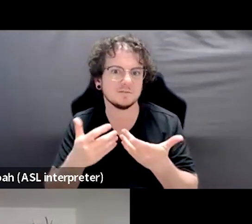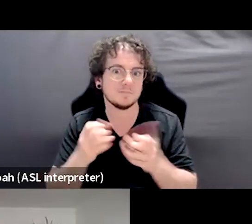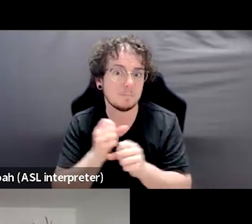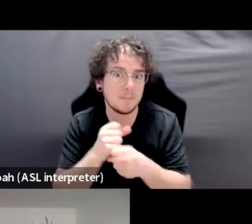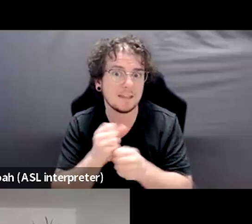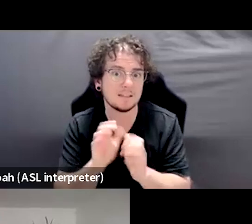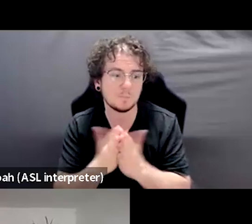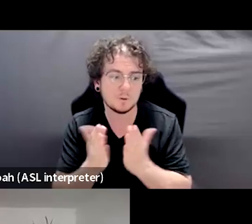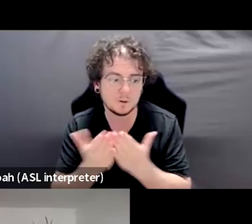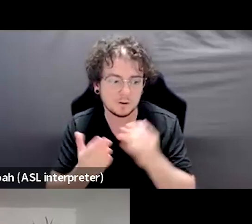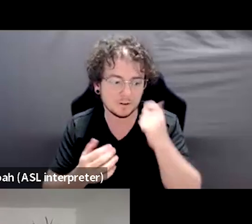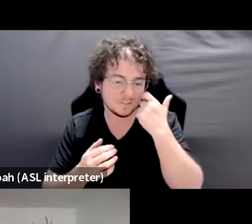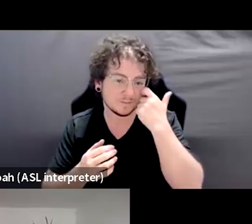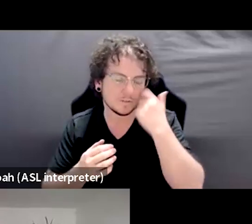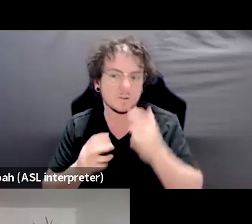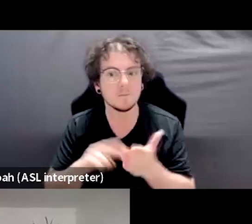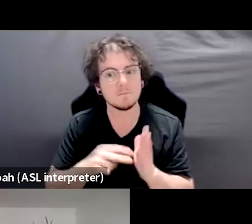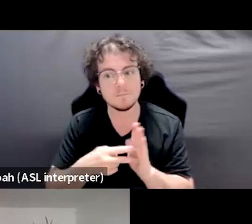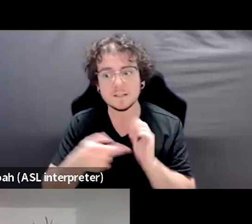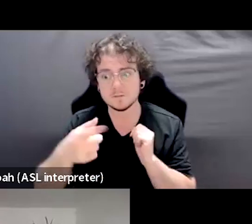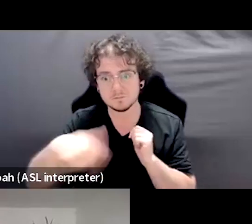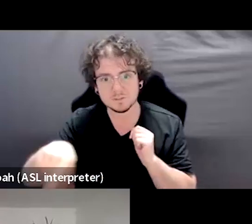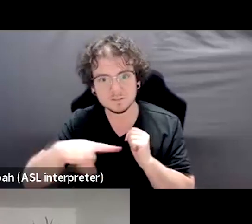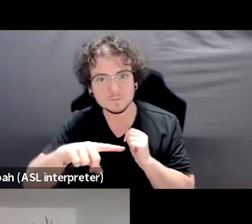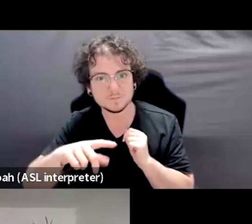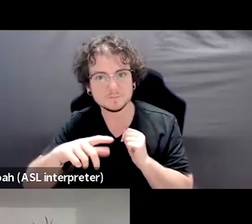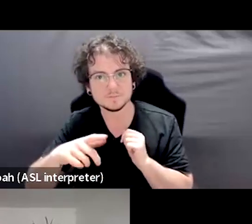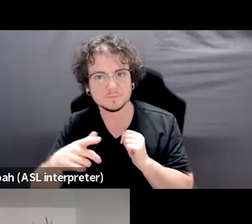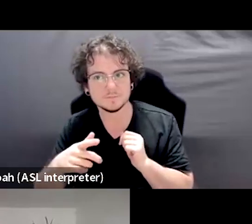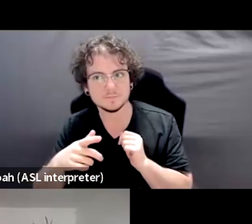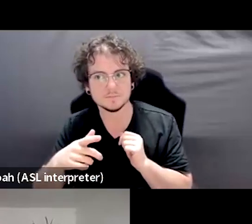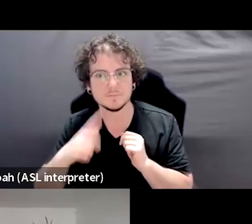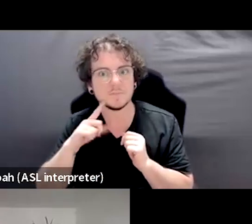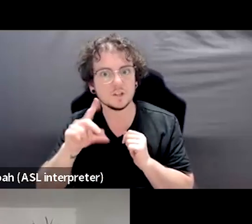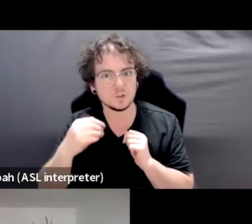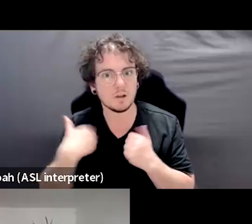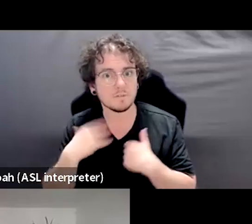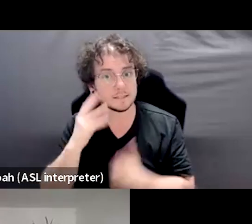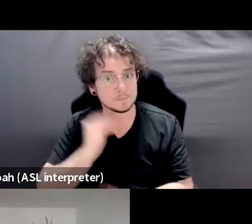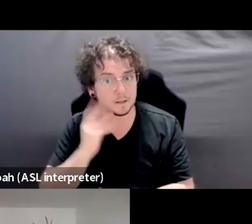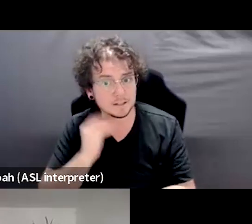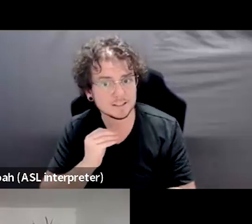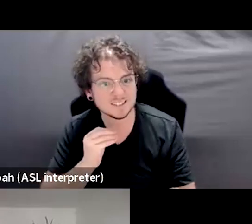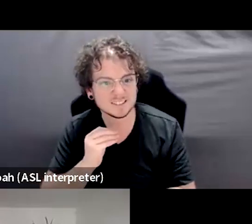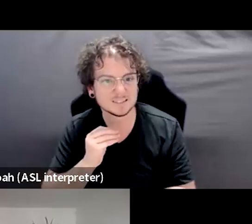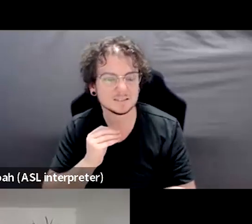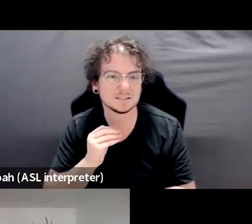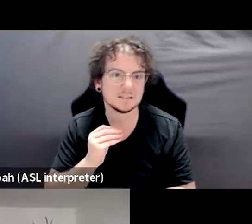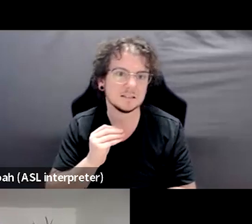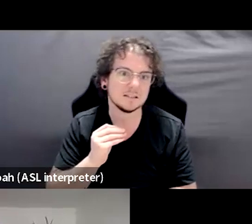in that sense, they are gaining experience. Whether or not we can accommodate a new role